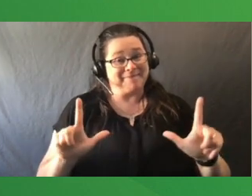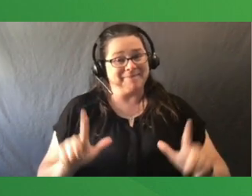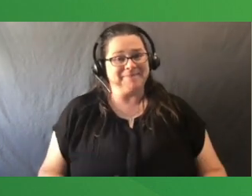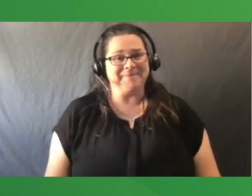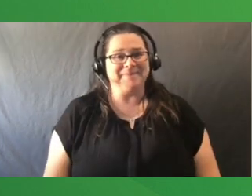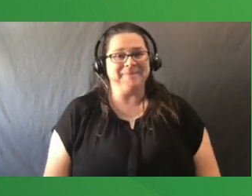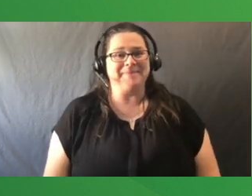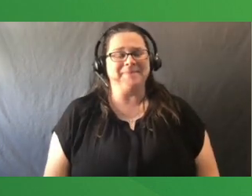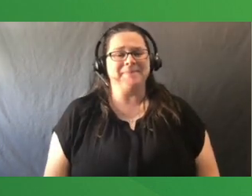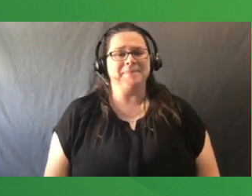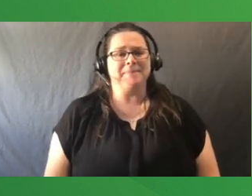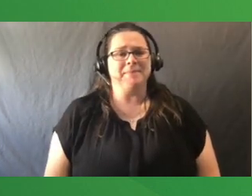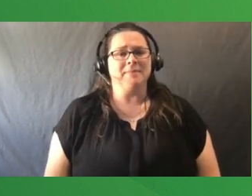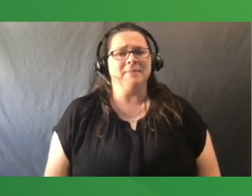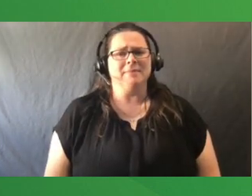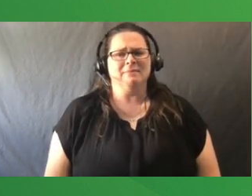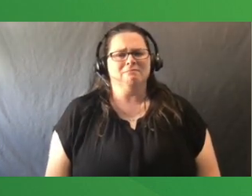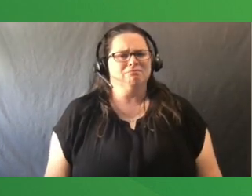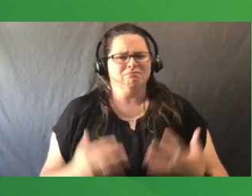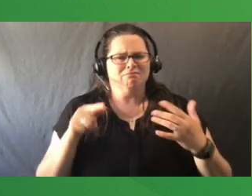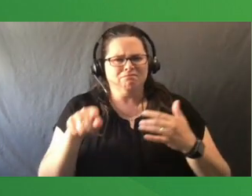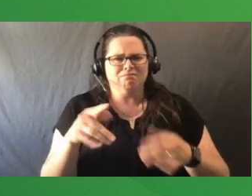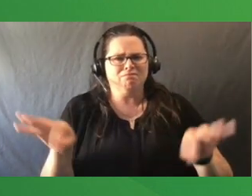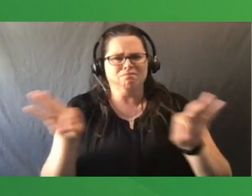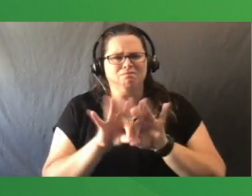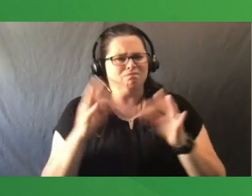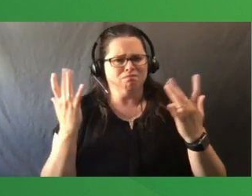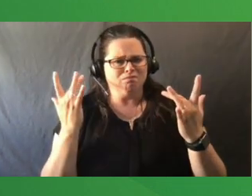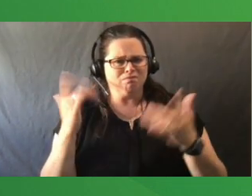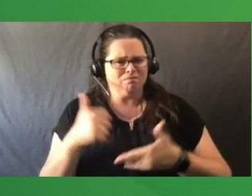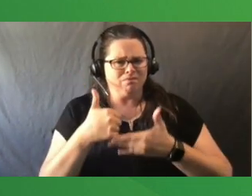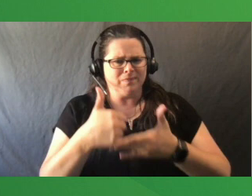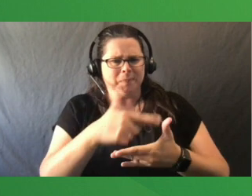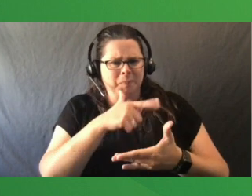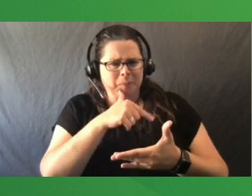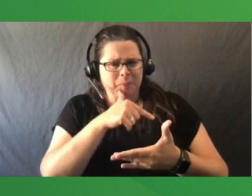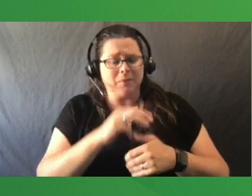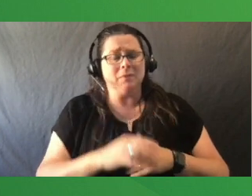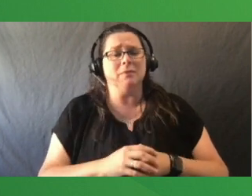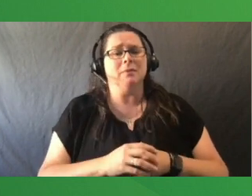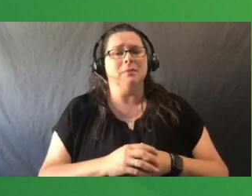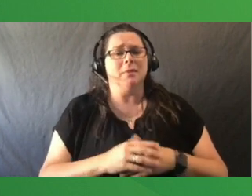And why is this important and who is it helping? We have these groups of students.